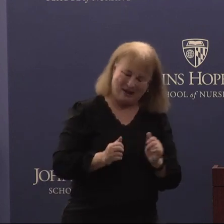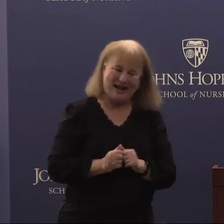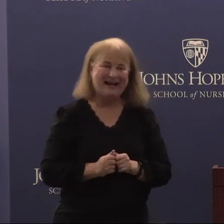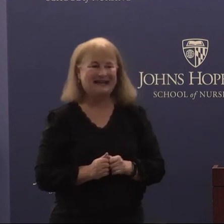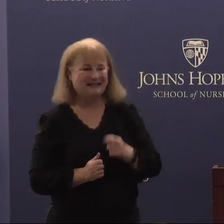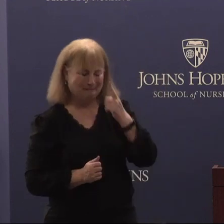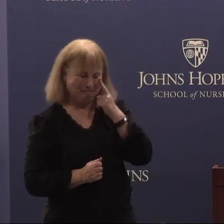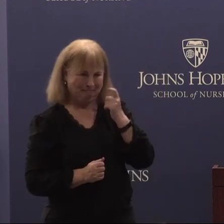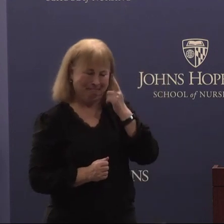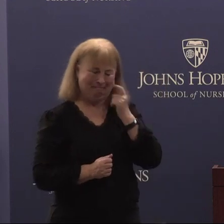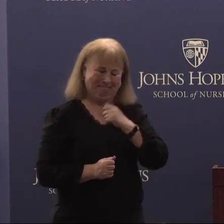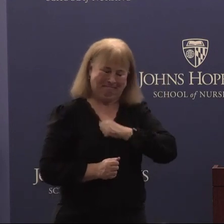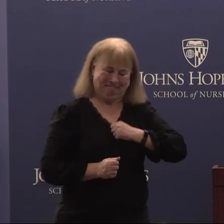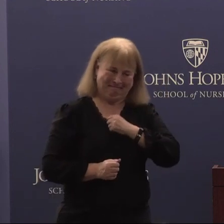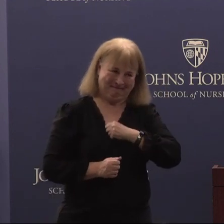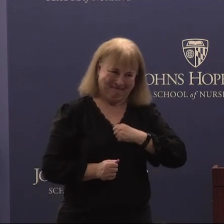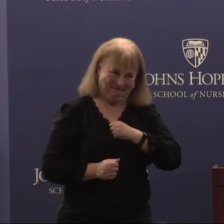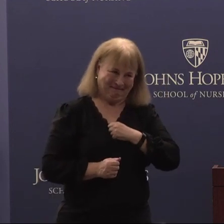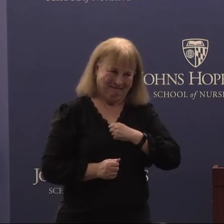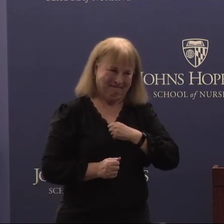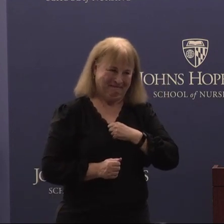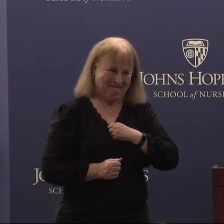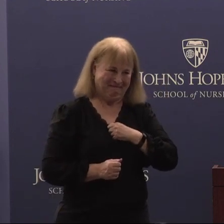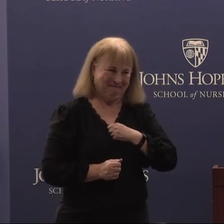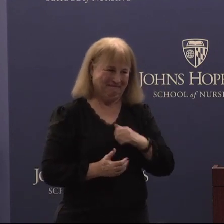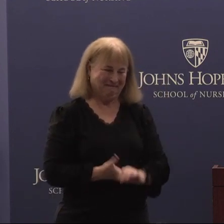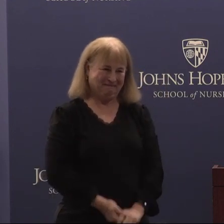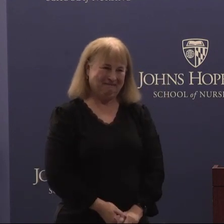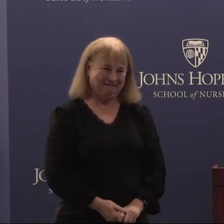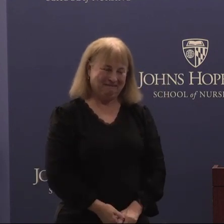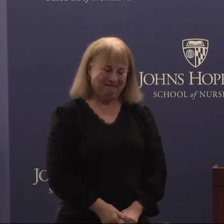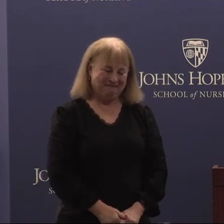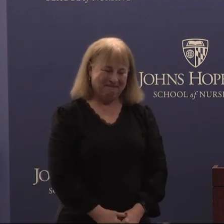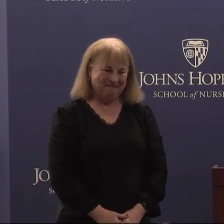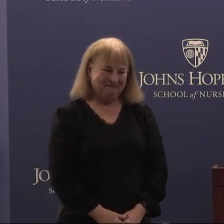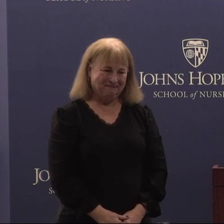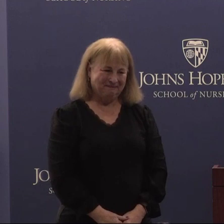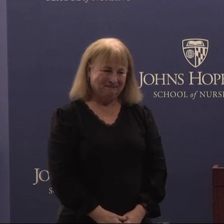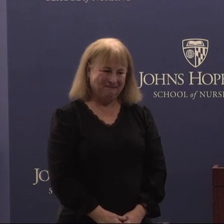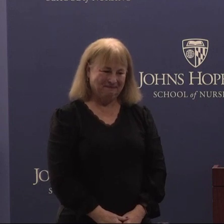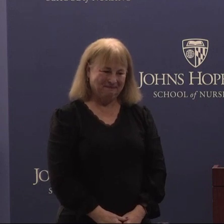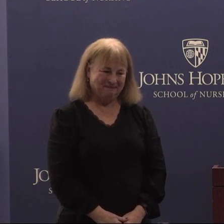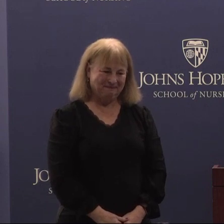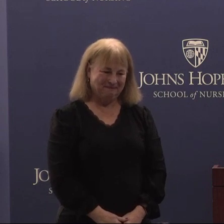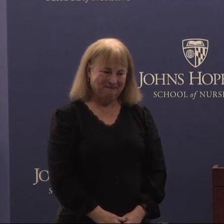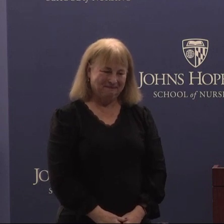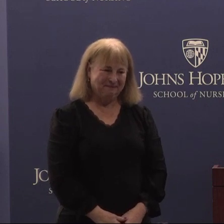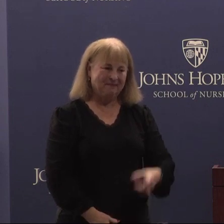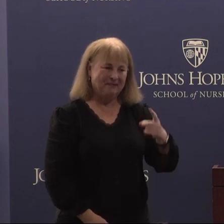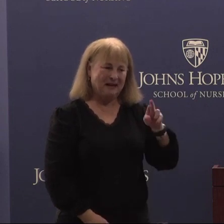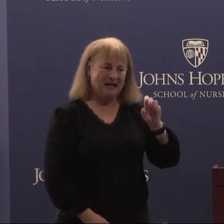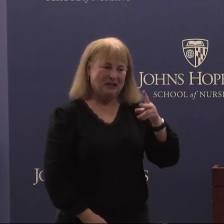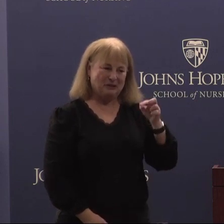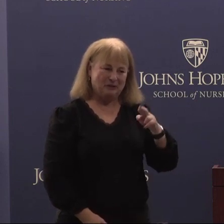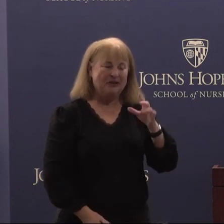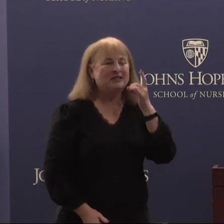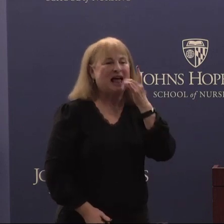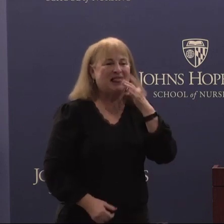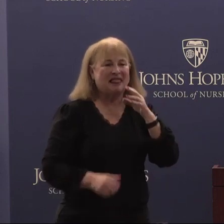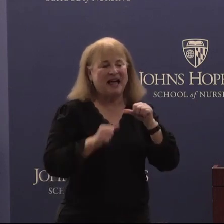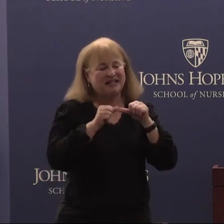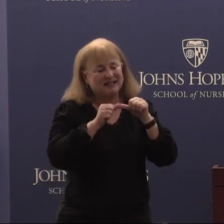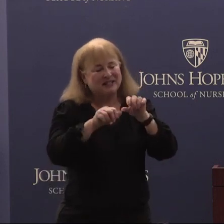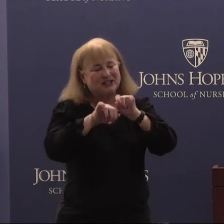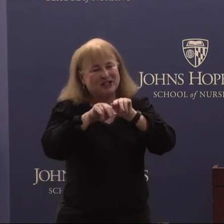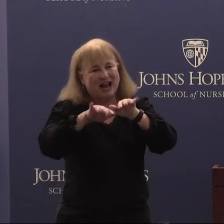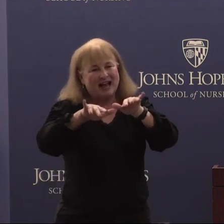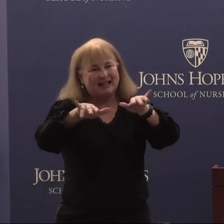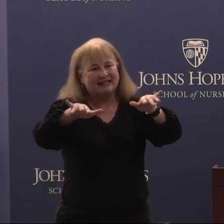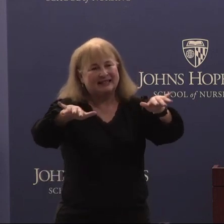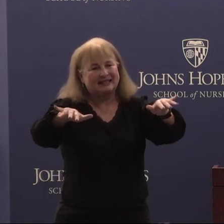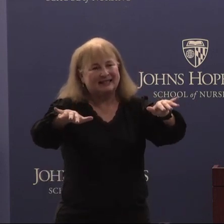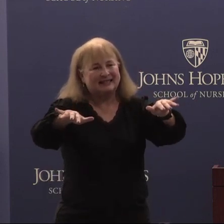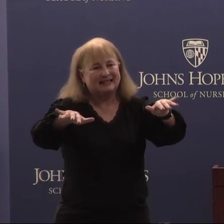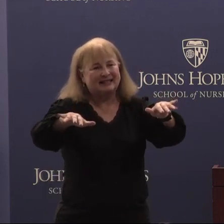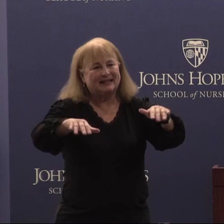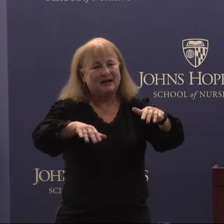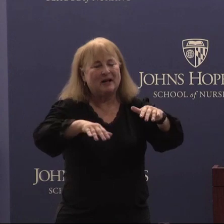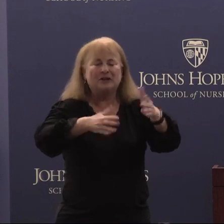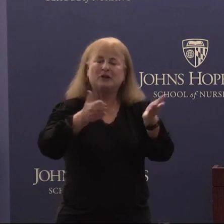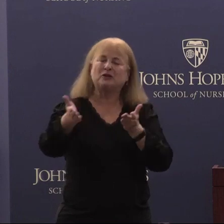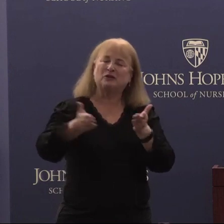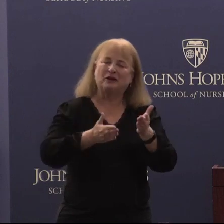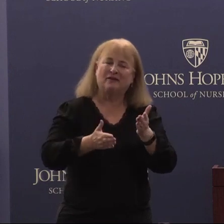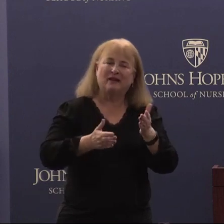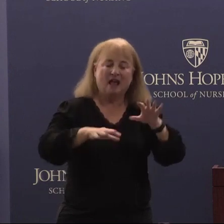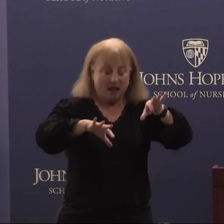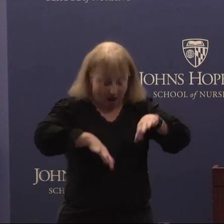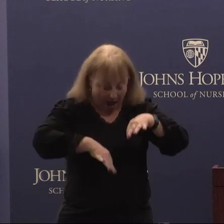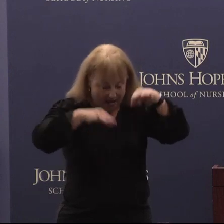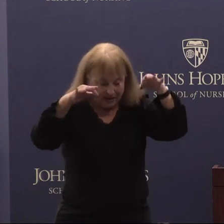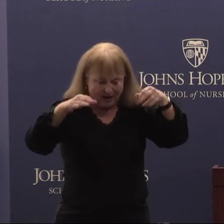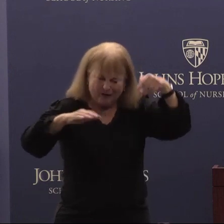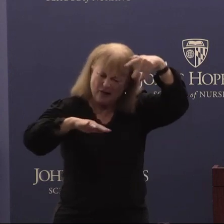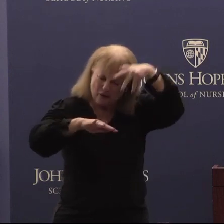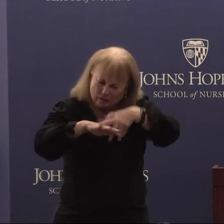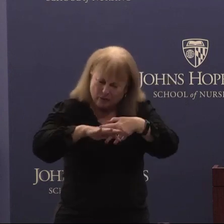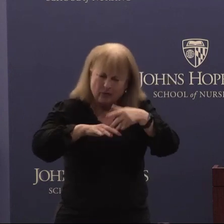sorry, Dr. Swenor's light not only shines in the service of uncovering the root cause of inequity